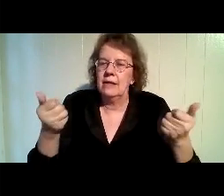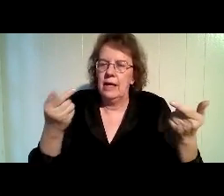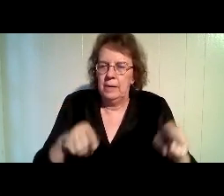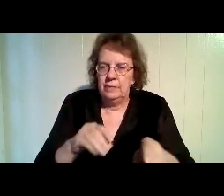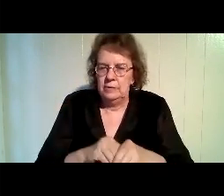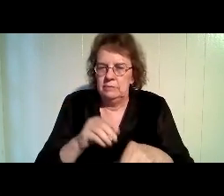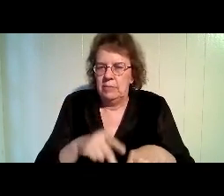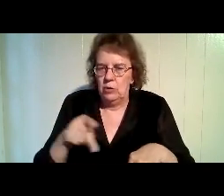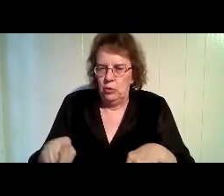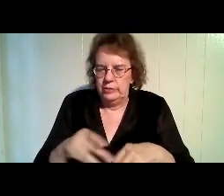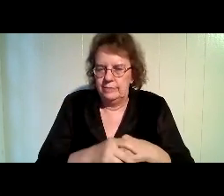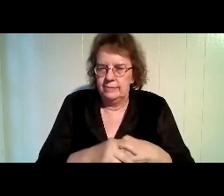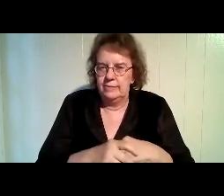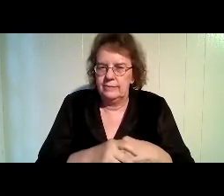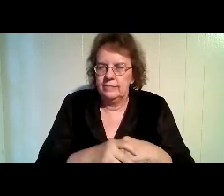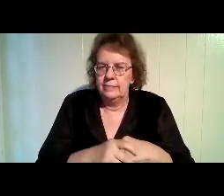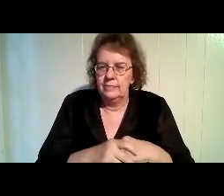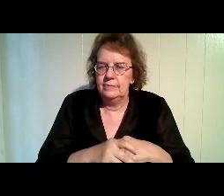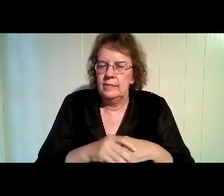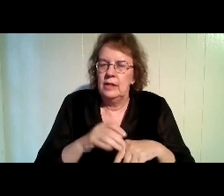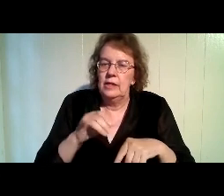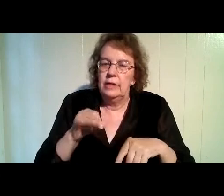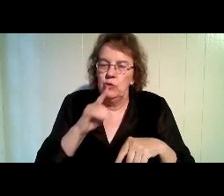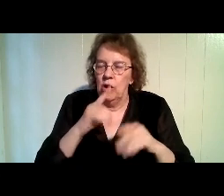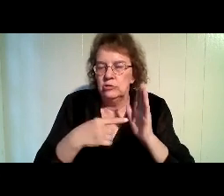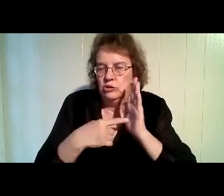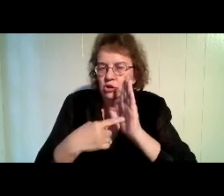where if you are showcasing a video file something you want to